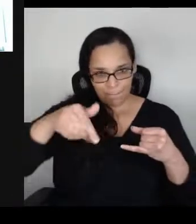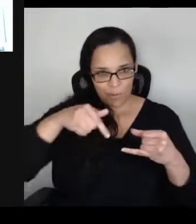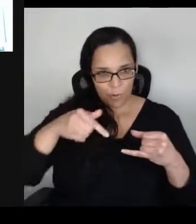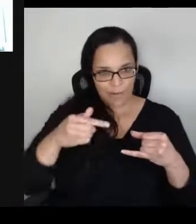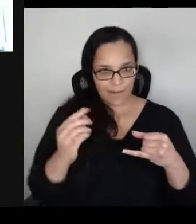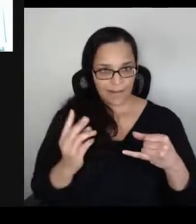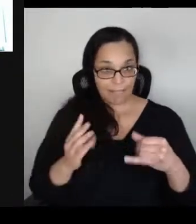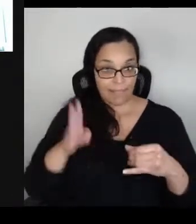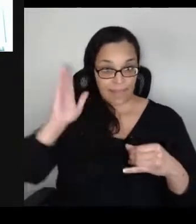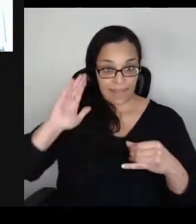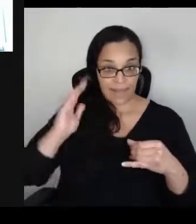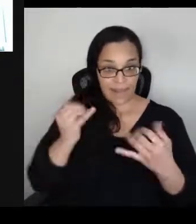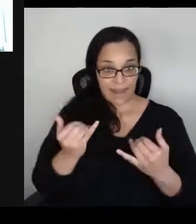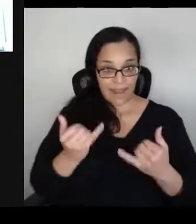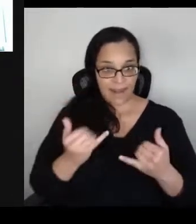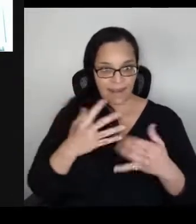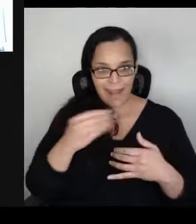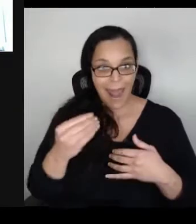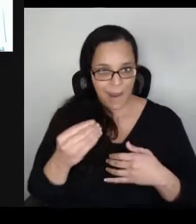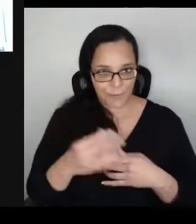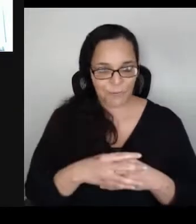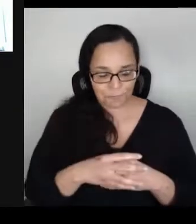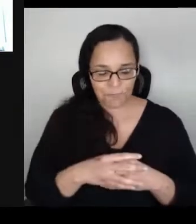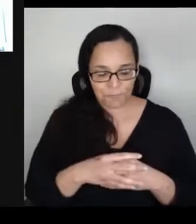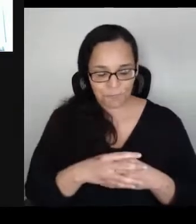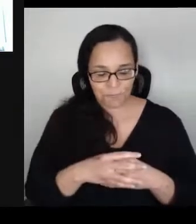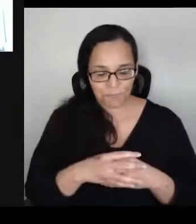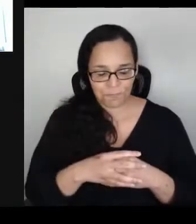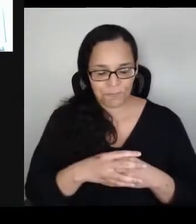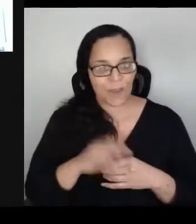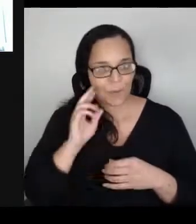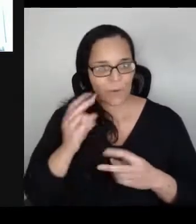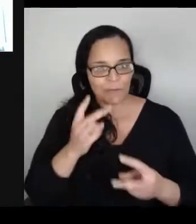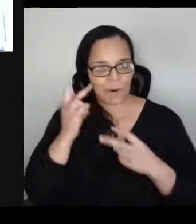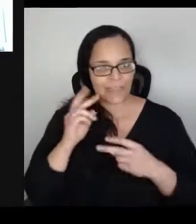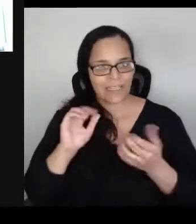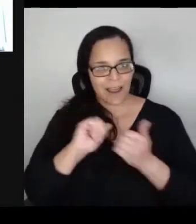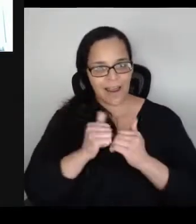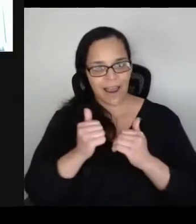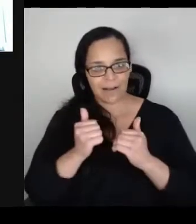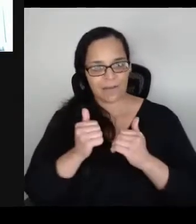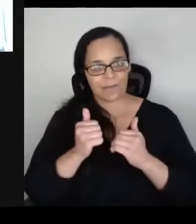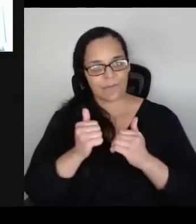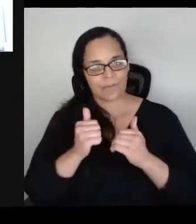we'll be reflecting on how history connects to the present and explore the path forward,